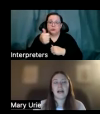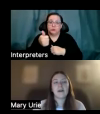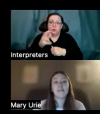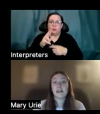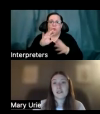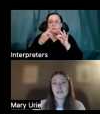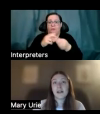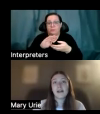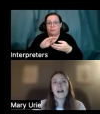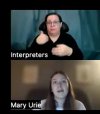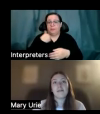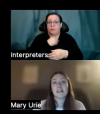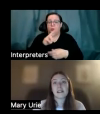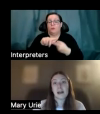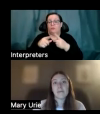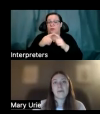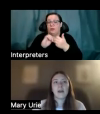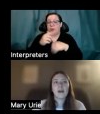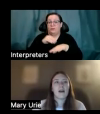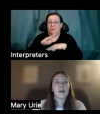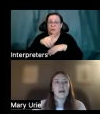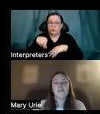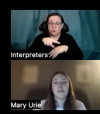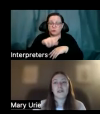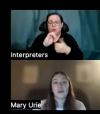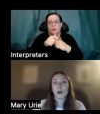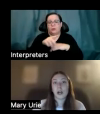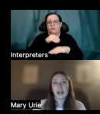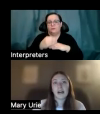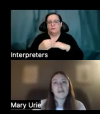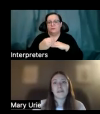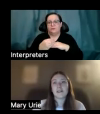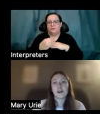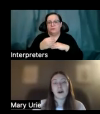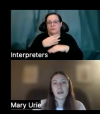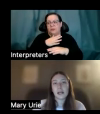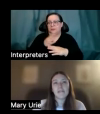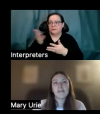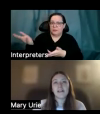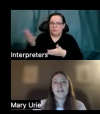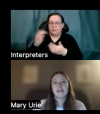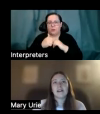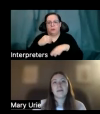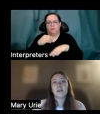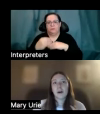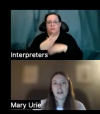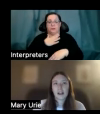how it affects you, how it affects them, how it affects your work, how it affects your home life, and you are the